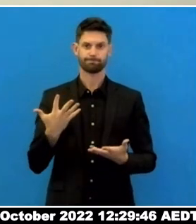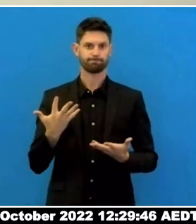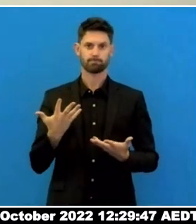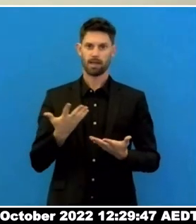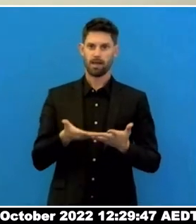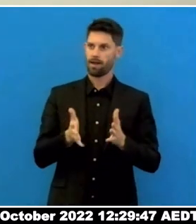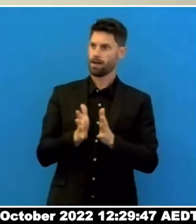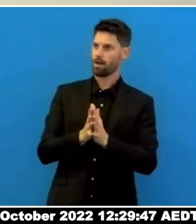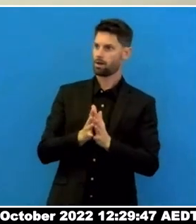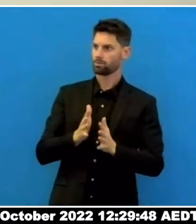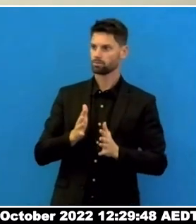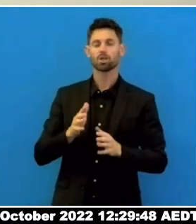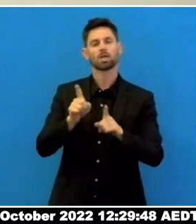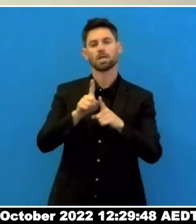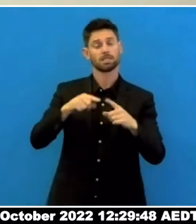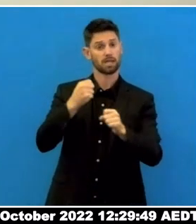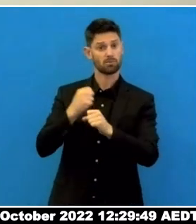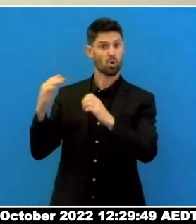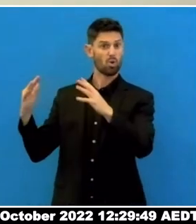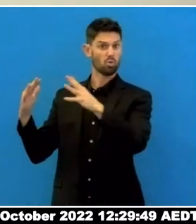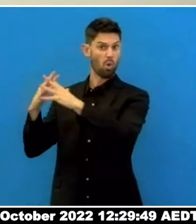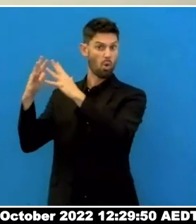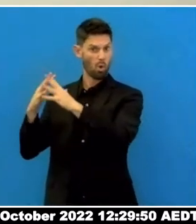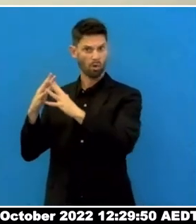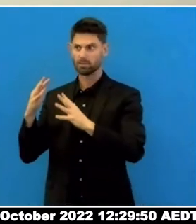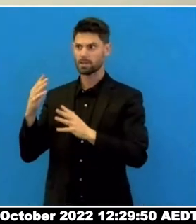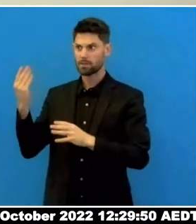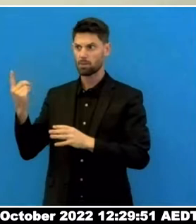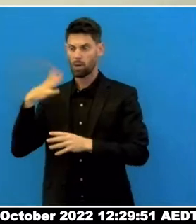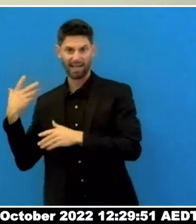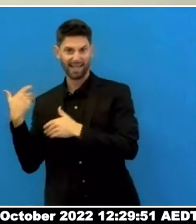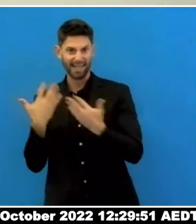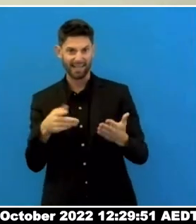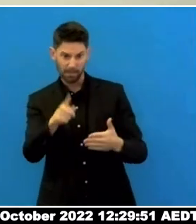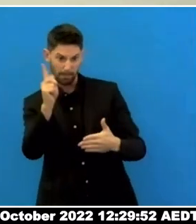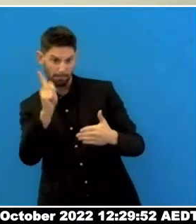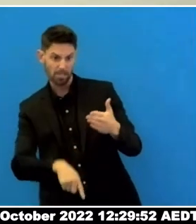You know, rape as a weapon of war, for example. And so the guilt and the shame and the blame that comes from that,